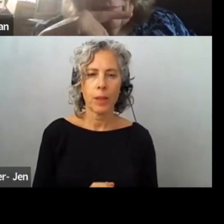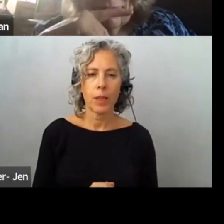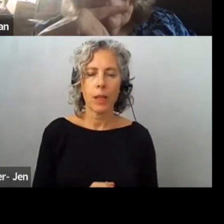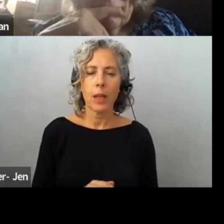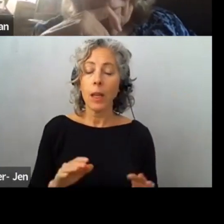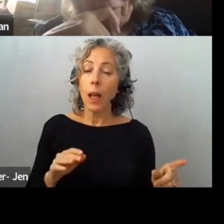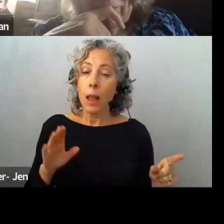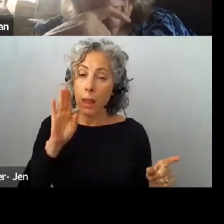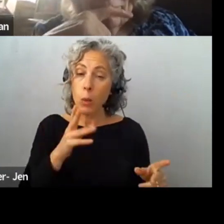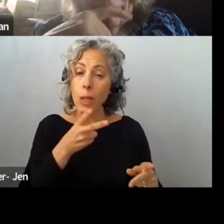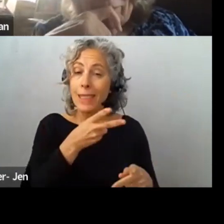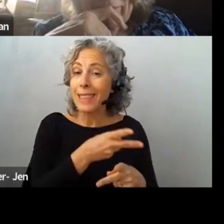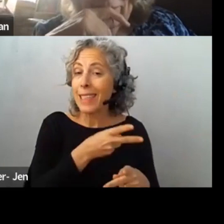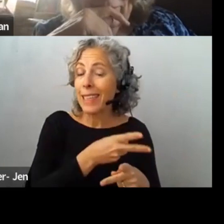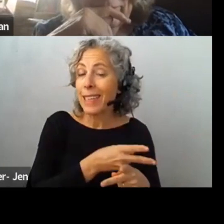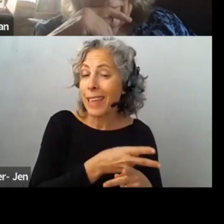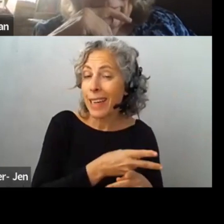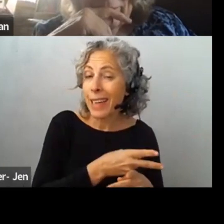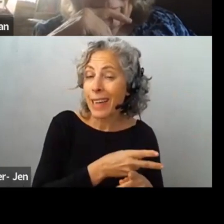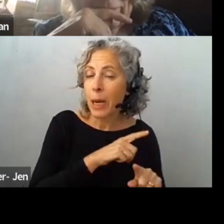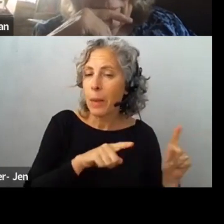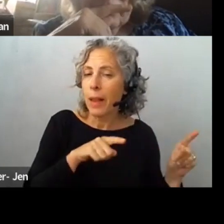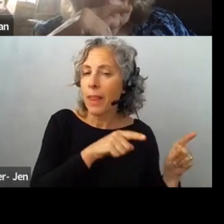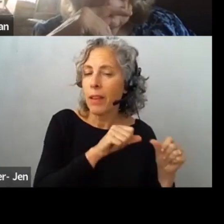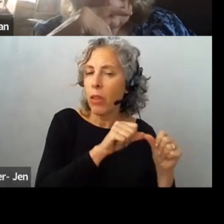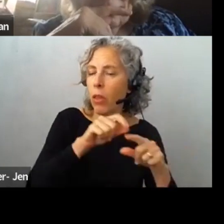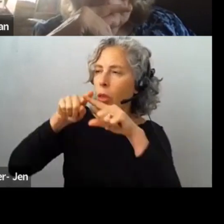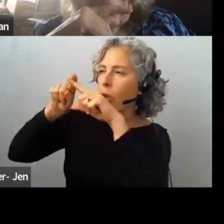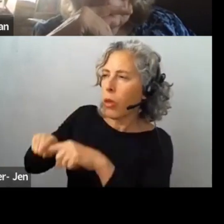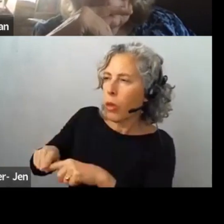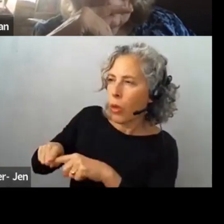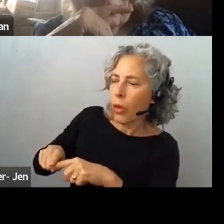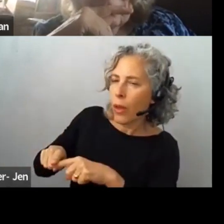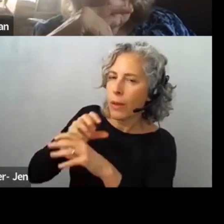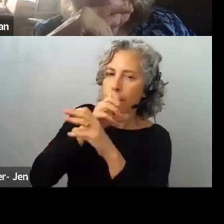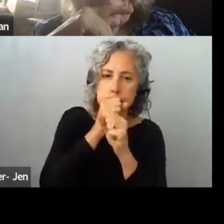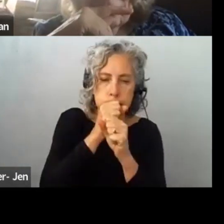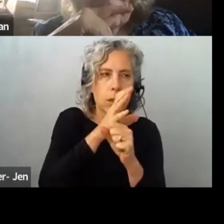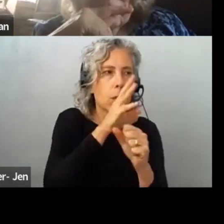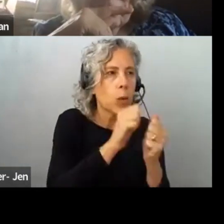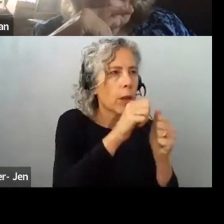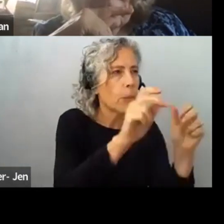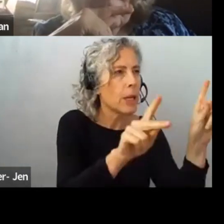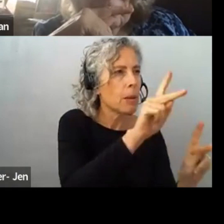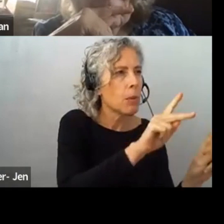of you. But it's just a way for you to stay dependent on them and not talk to anyone else. Or to get all your needs from this